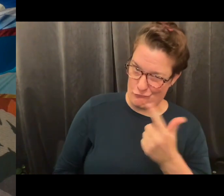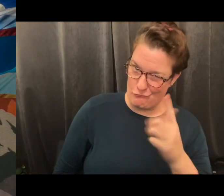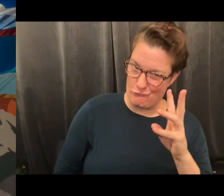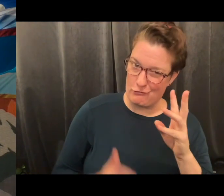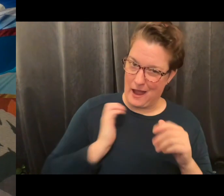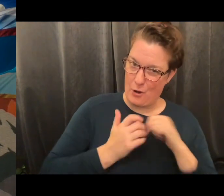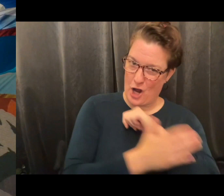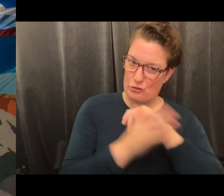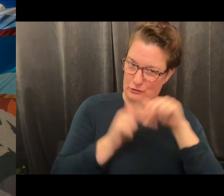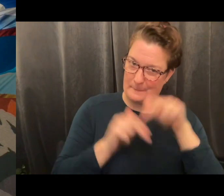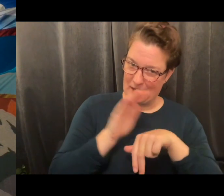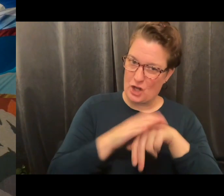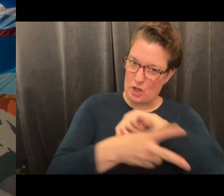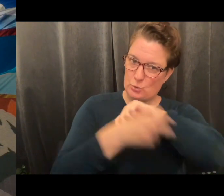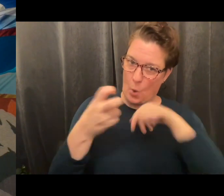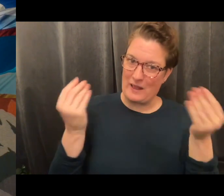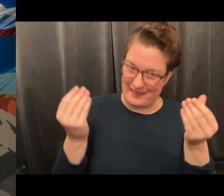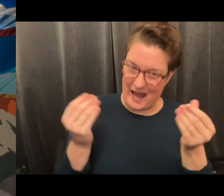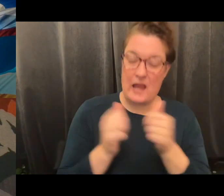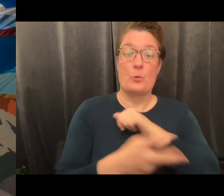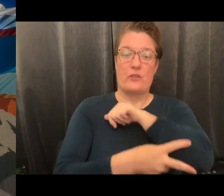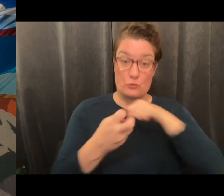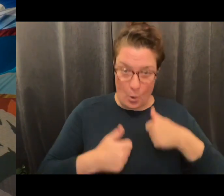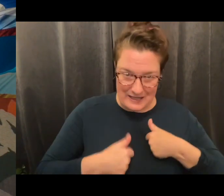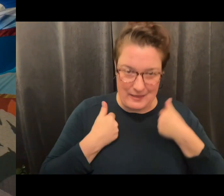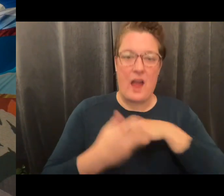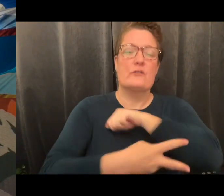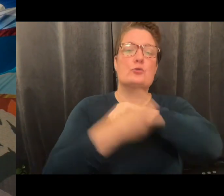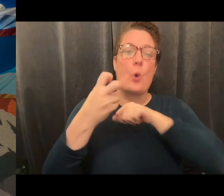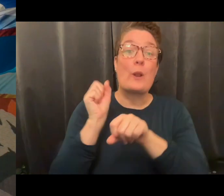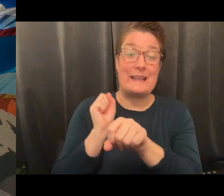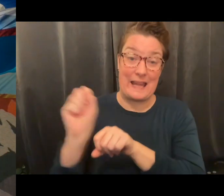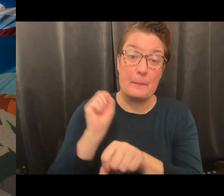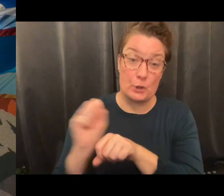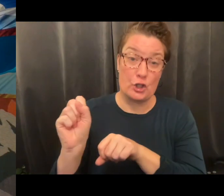So I think that's a really, I think it's really helpful to use Jewish teachings